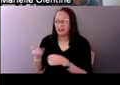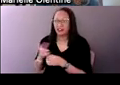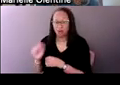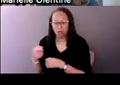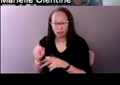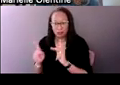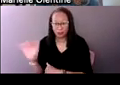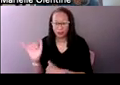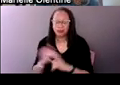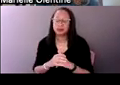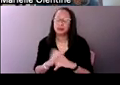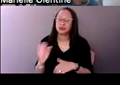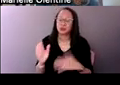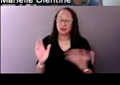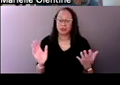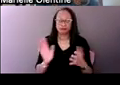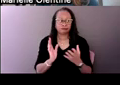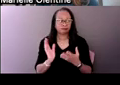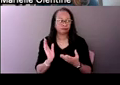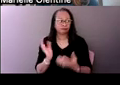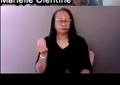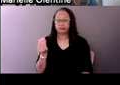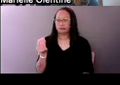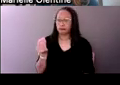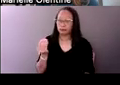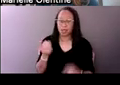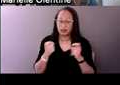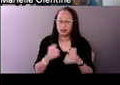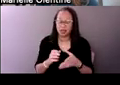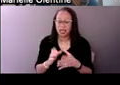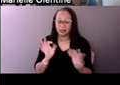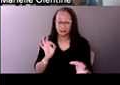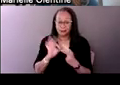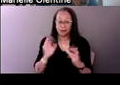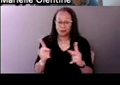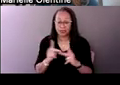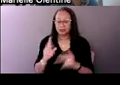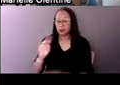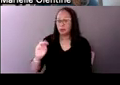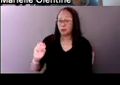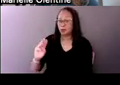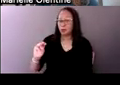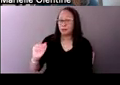really sad, because it felt really transactional. This is just saying it from the programmer's point of 928 00:50:30,980 --> 00:50:30,410 view.